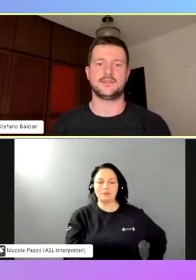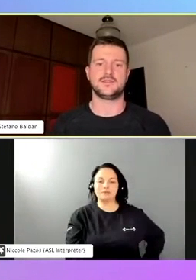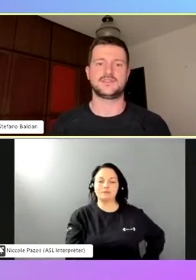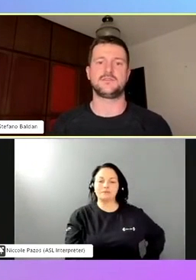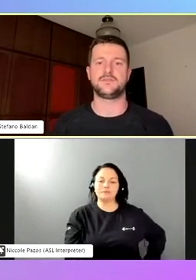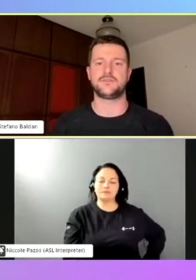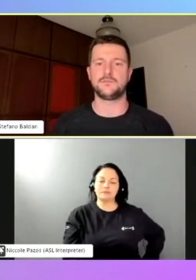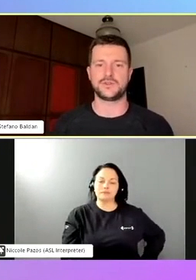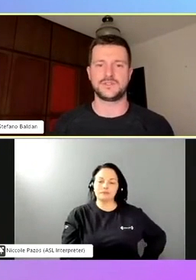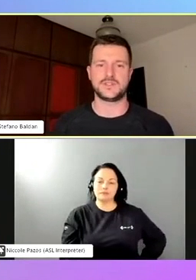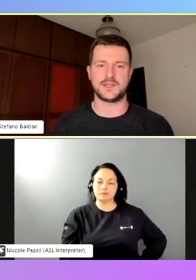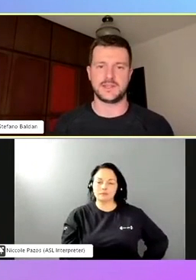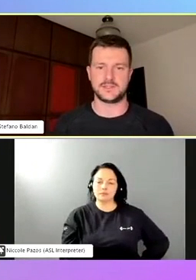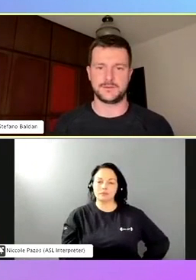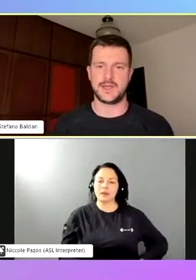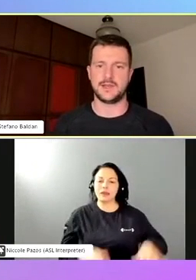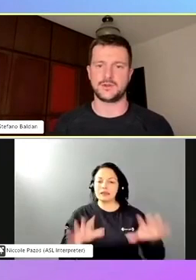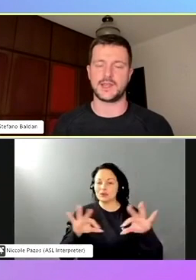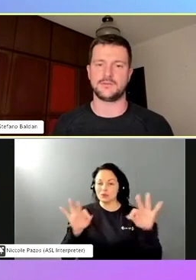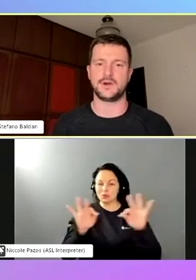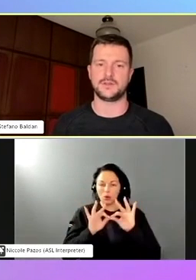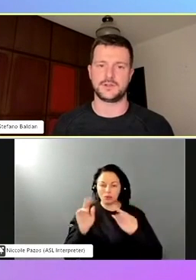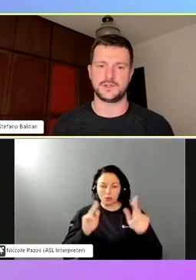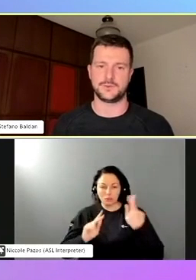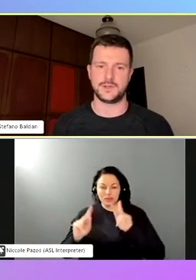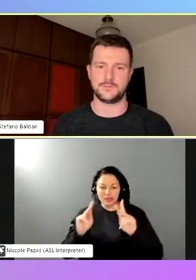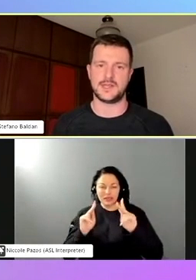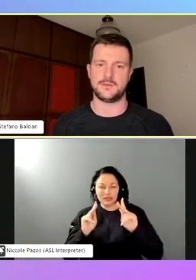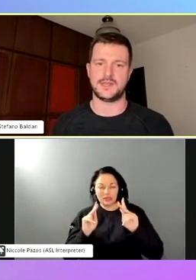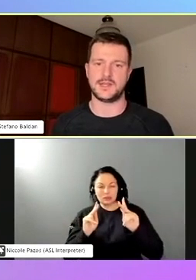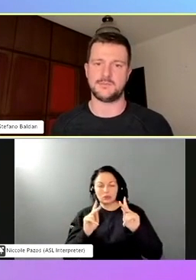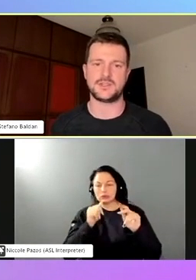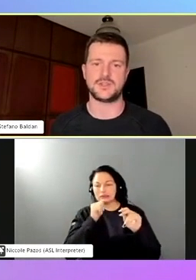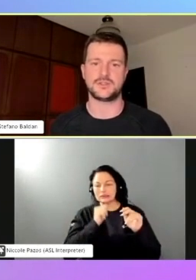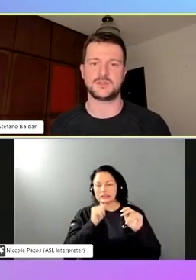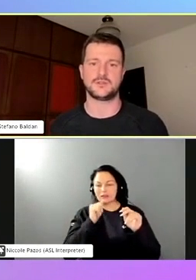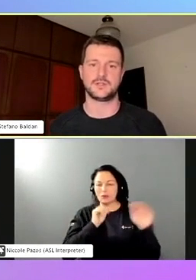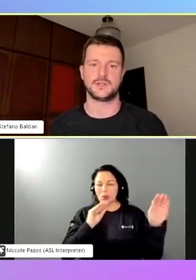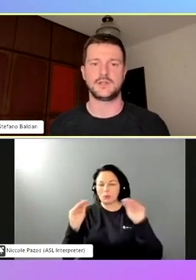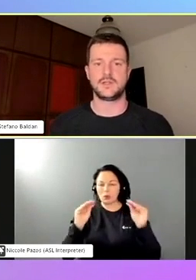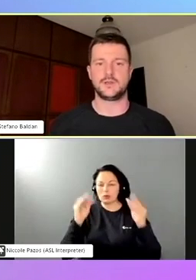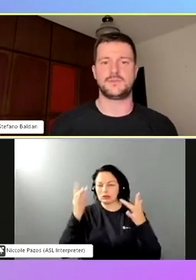we want to have another way to navigate. We want to take advantage of this special nature